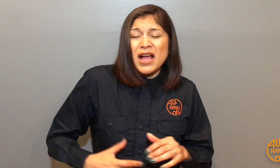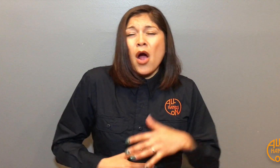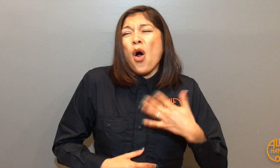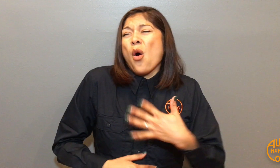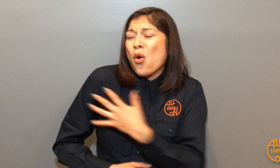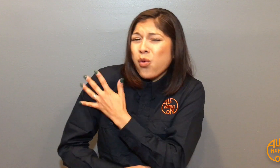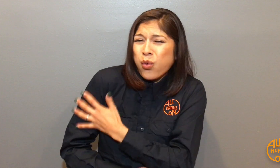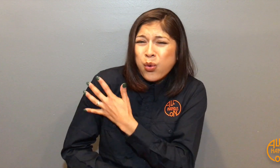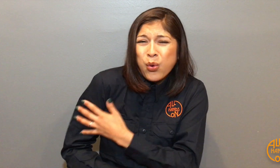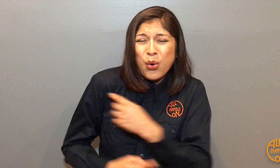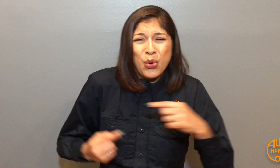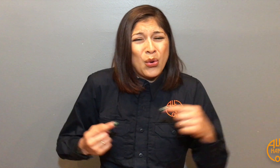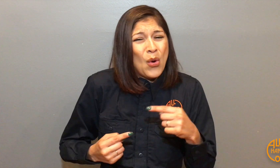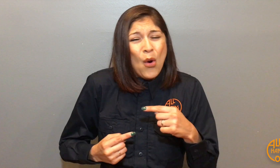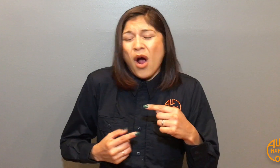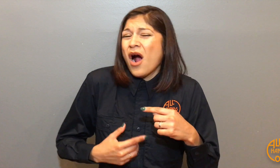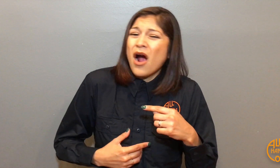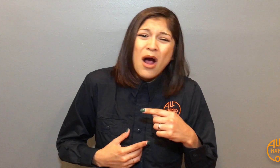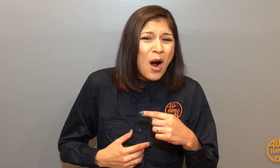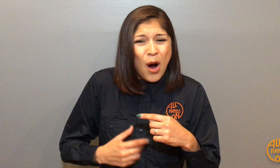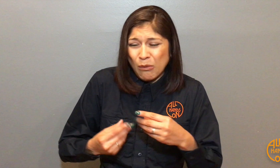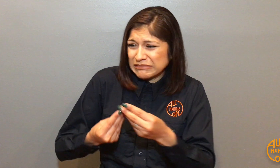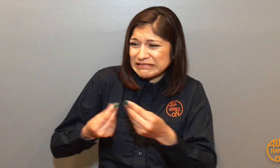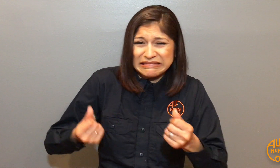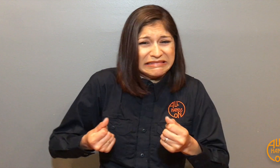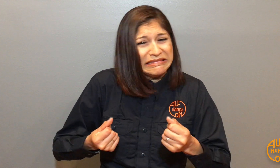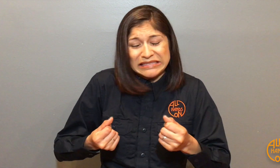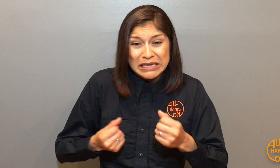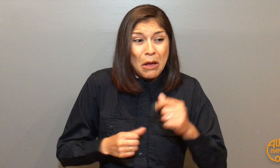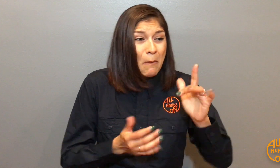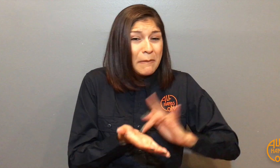difficult time moving any of your joints and it's not resolving itself even with